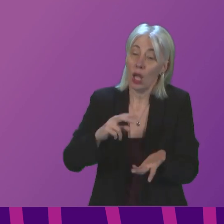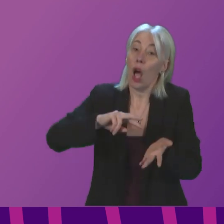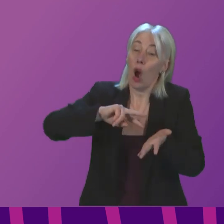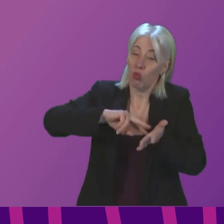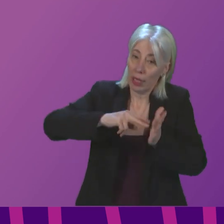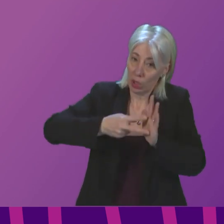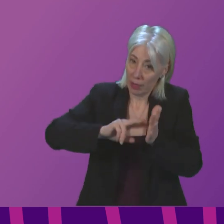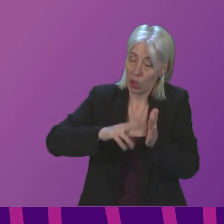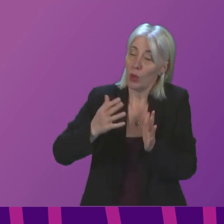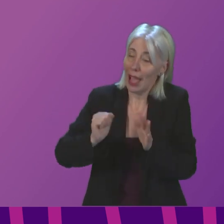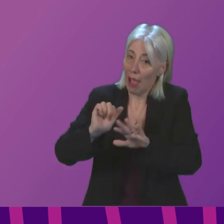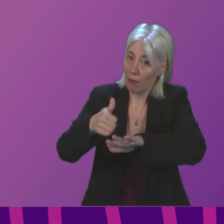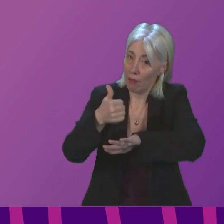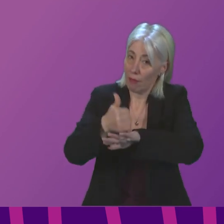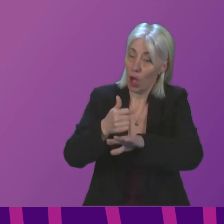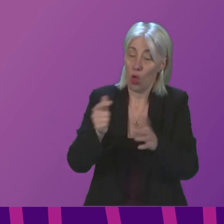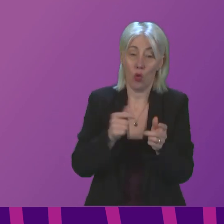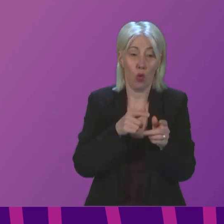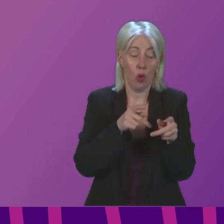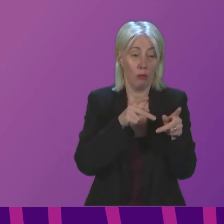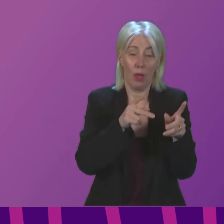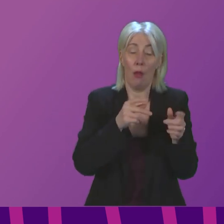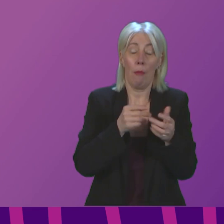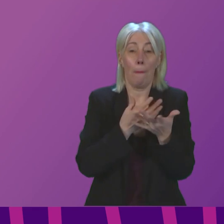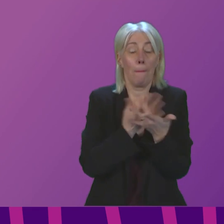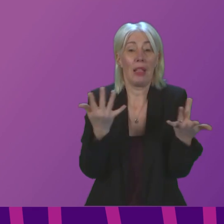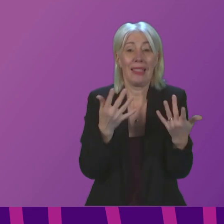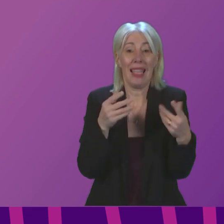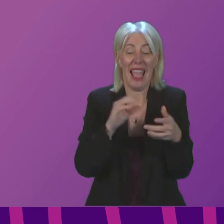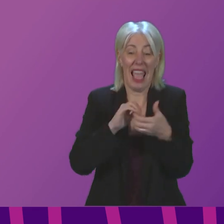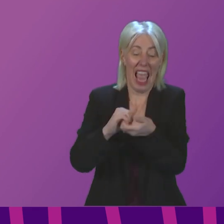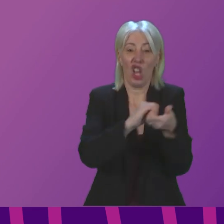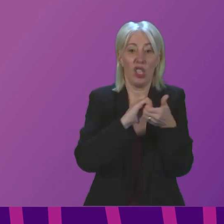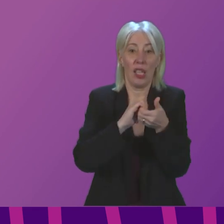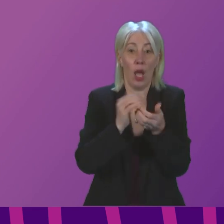that are in place through the multi-agency public protection scheme to protect people